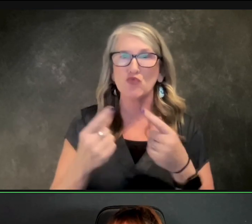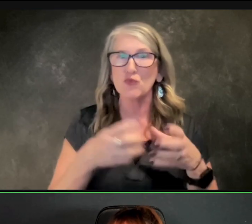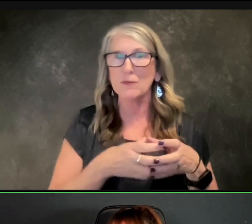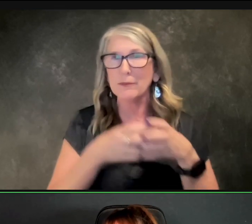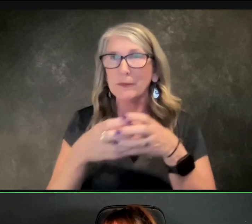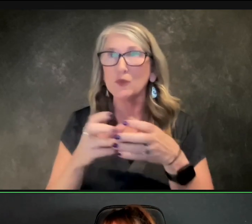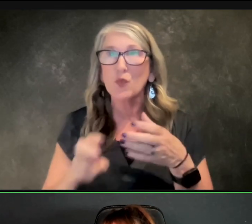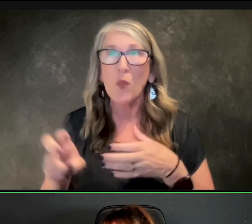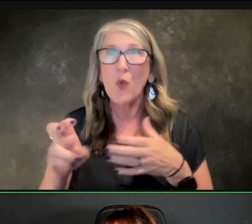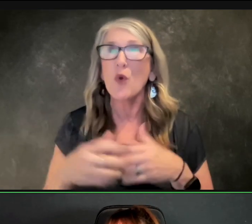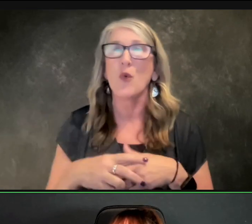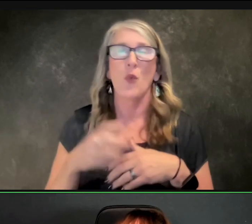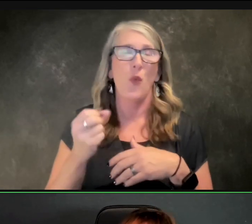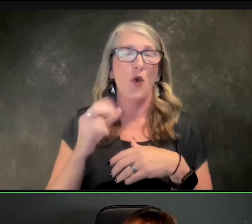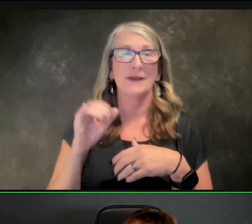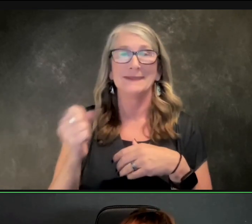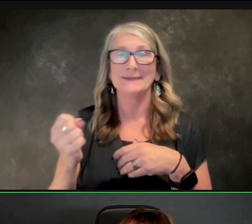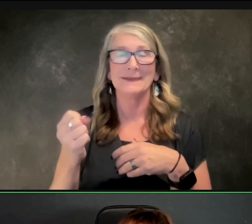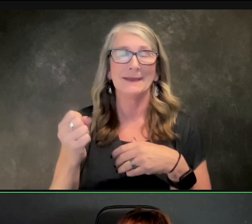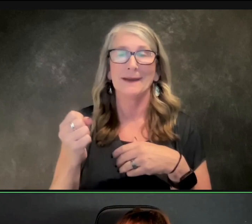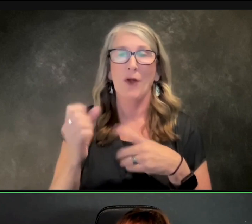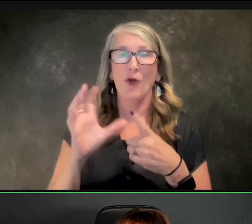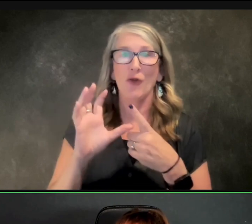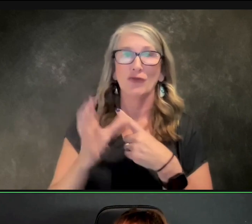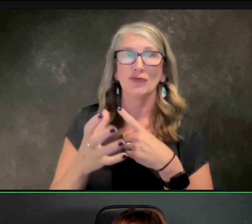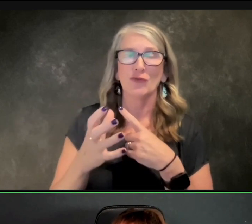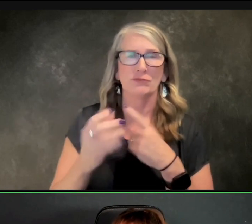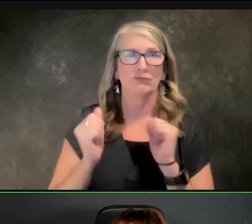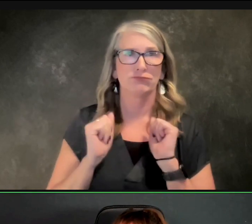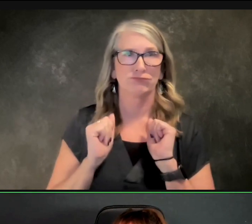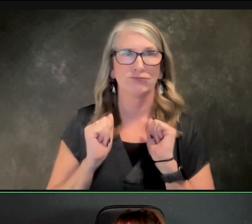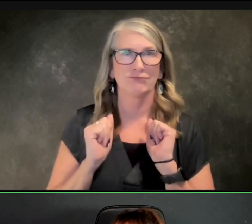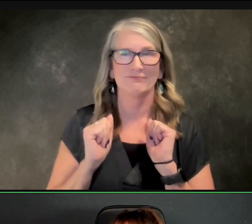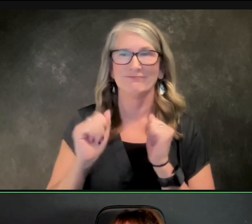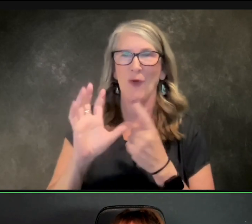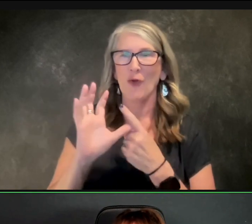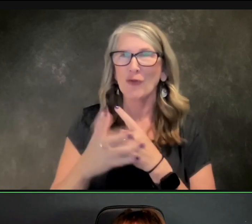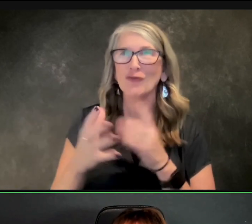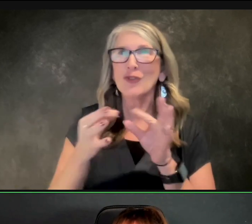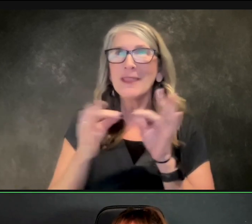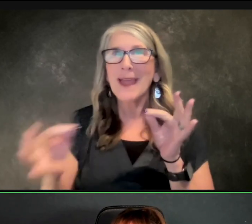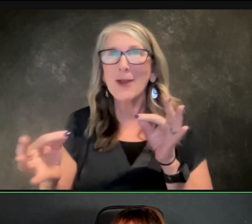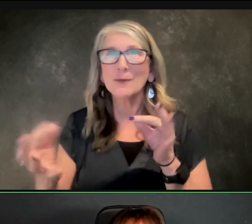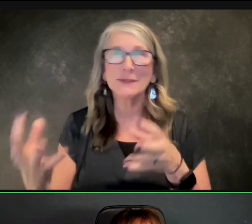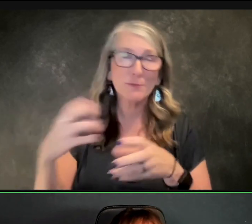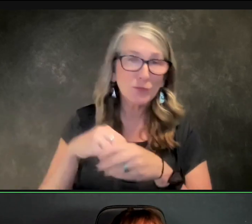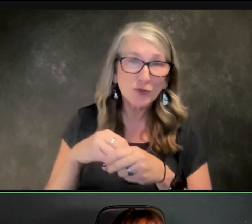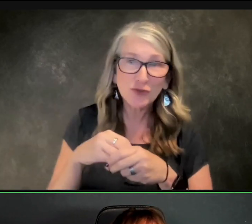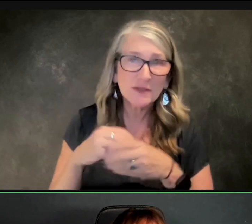The first is, what type of internship is it? Is it a group trip?